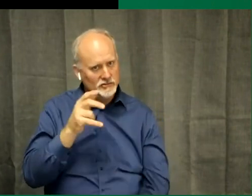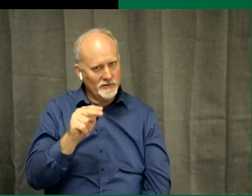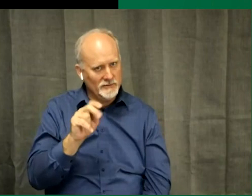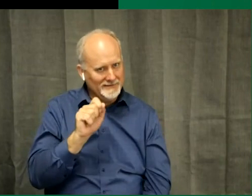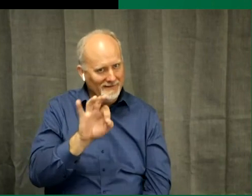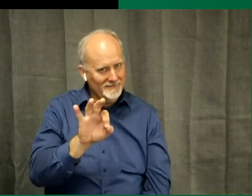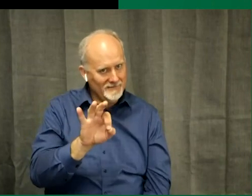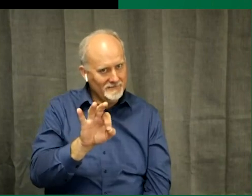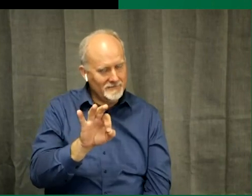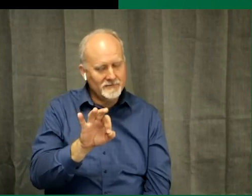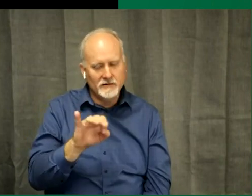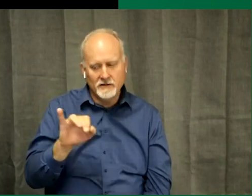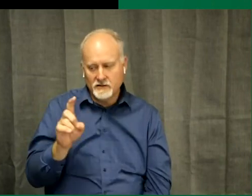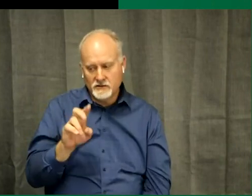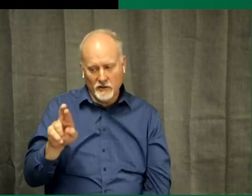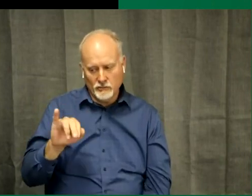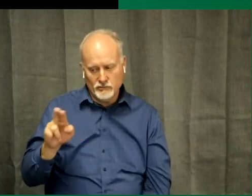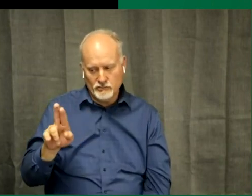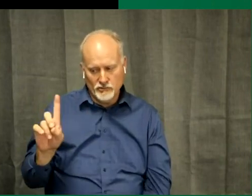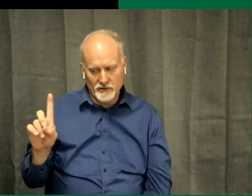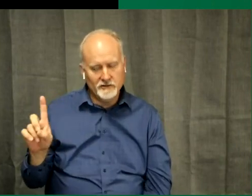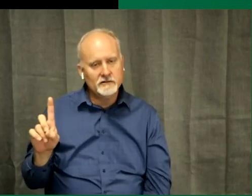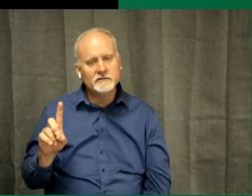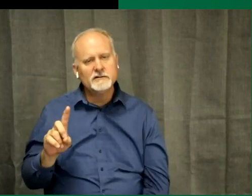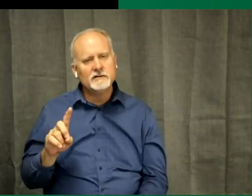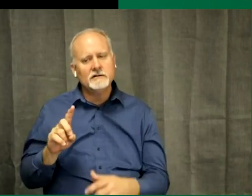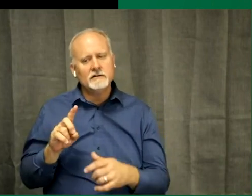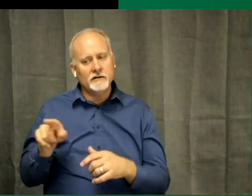dr judd indicated what we're trying to do there is to take the expert advice from